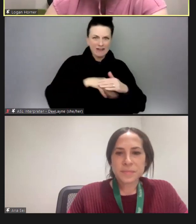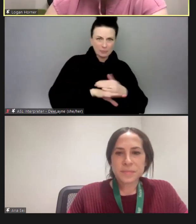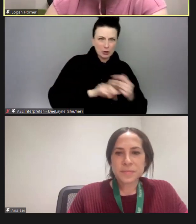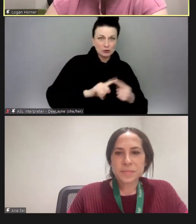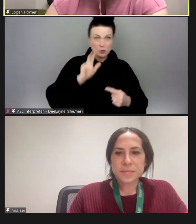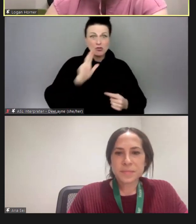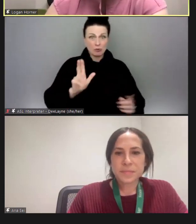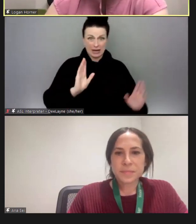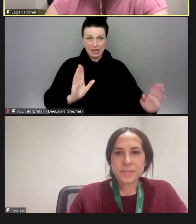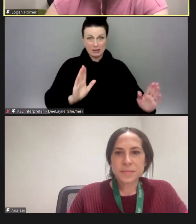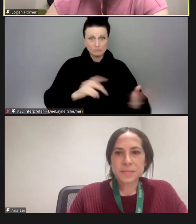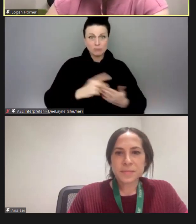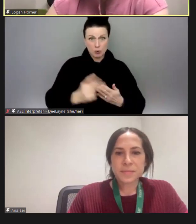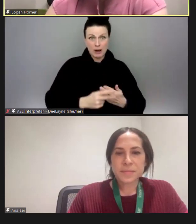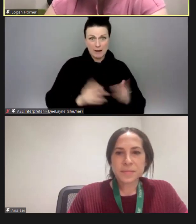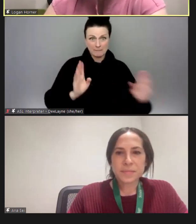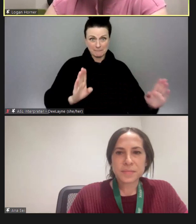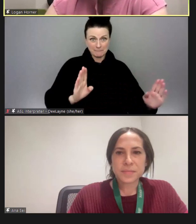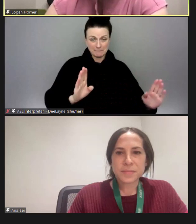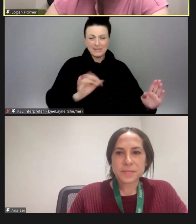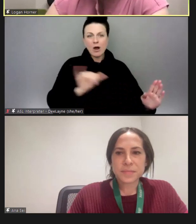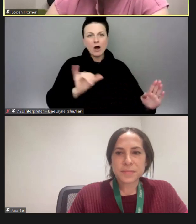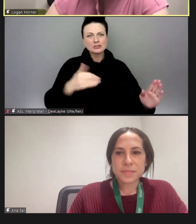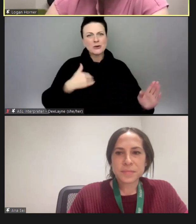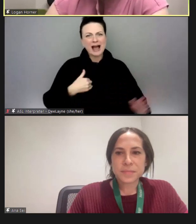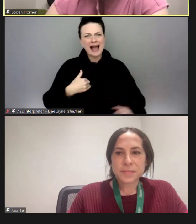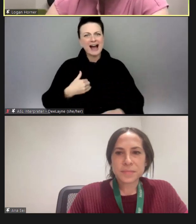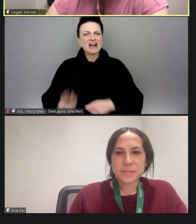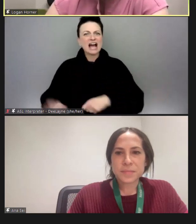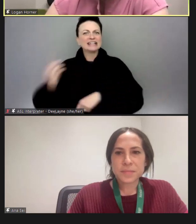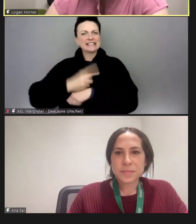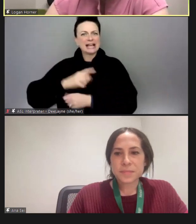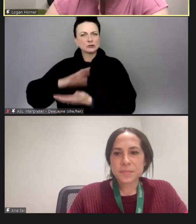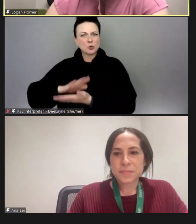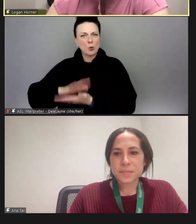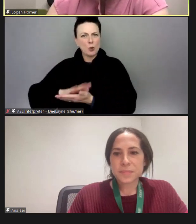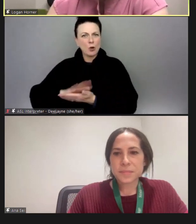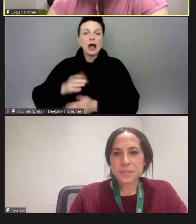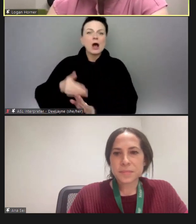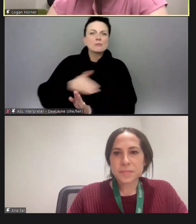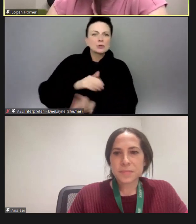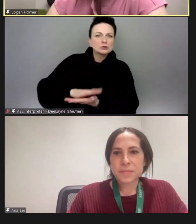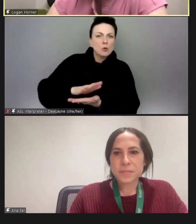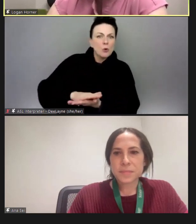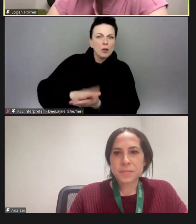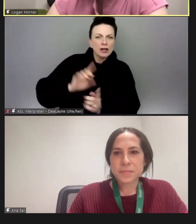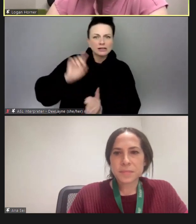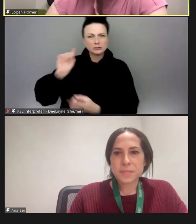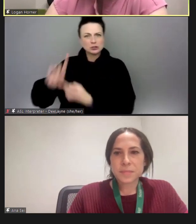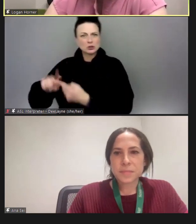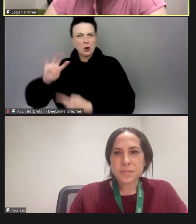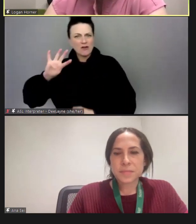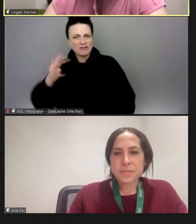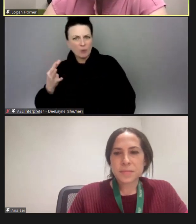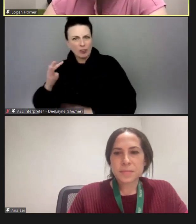program but then we also have a day school that has a preschool until fourth